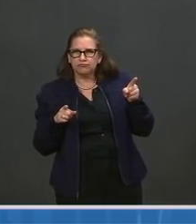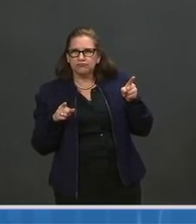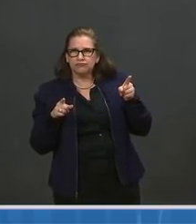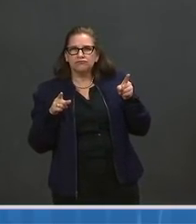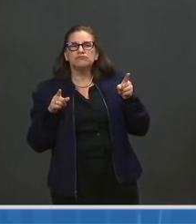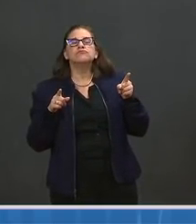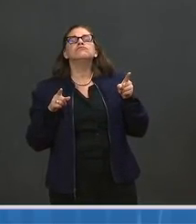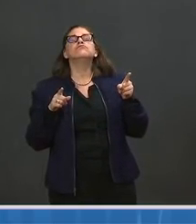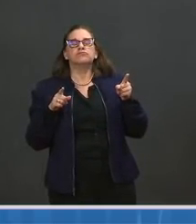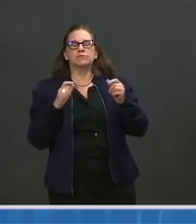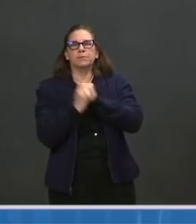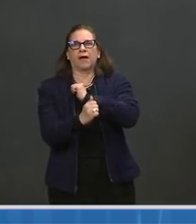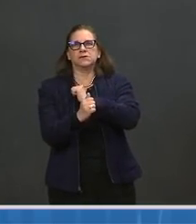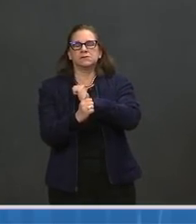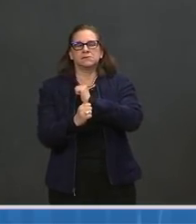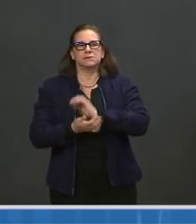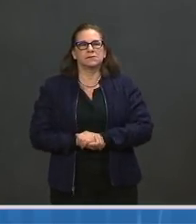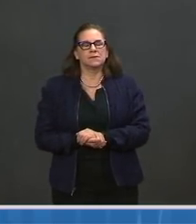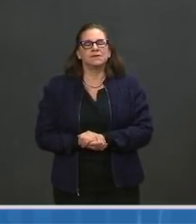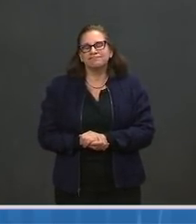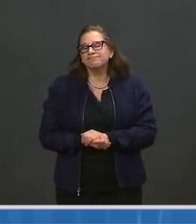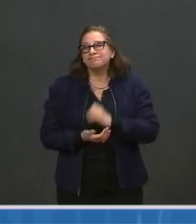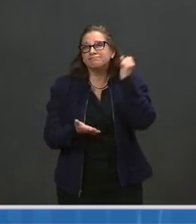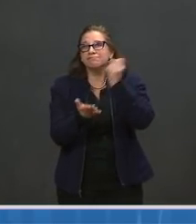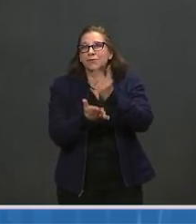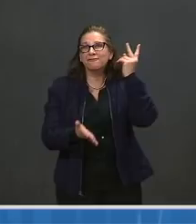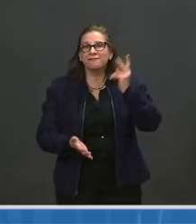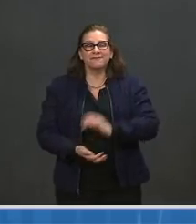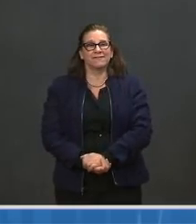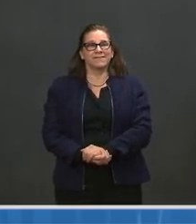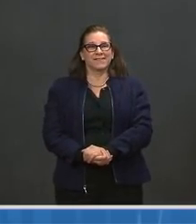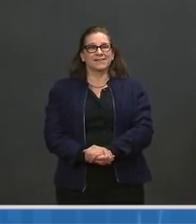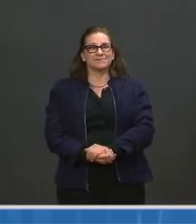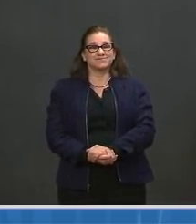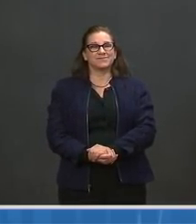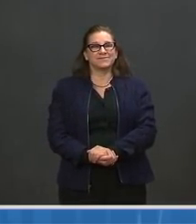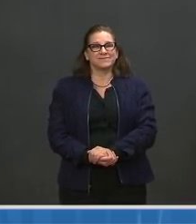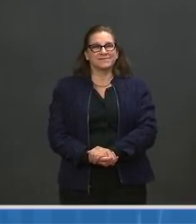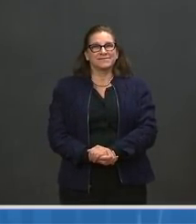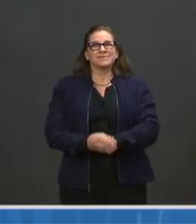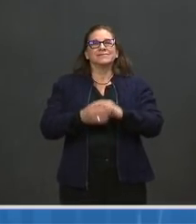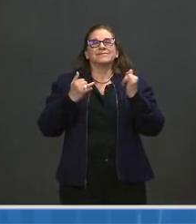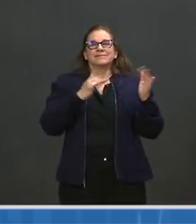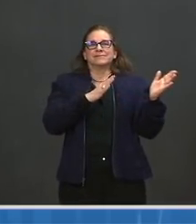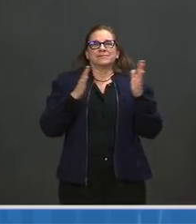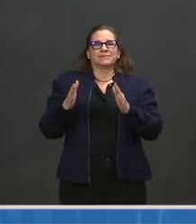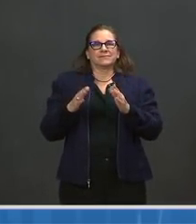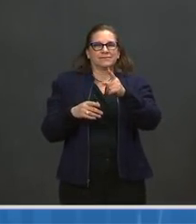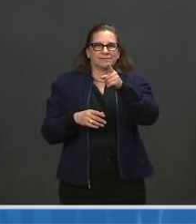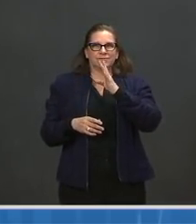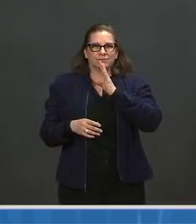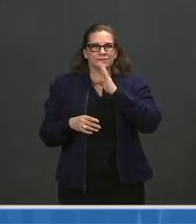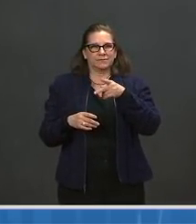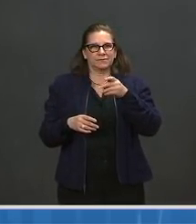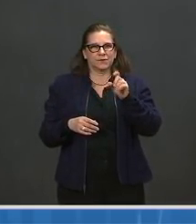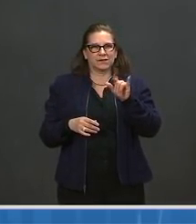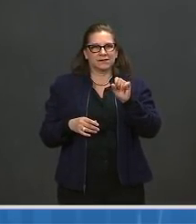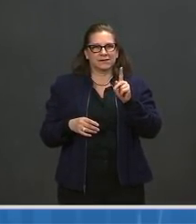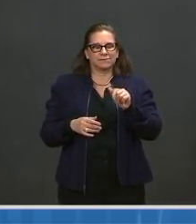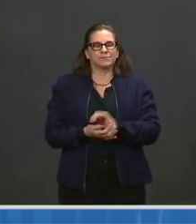And it's one of the reasons why it's so important people ask, "Why does the FDA take time to do their work?"